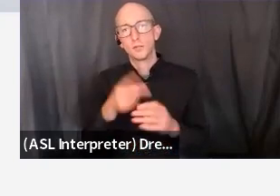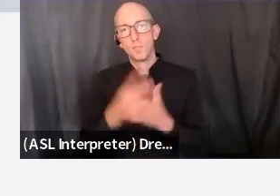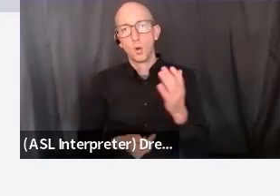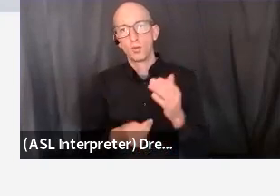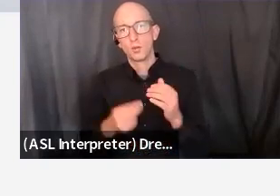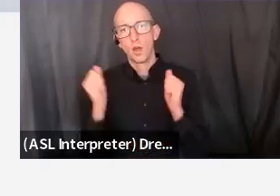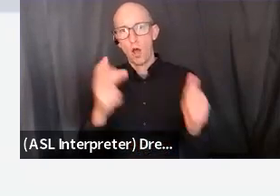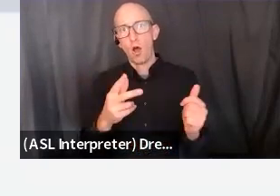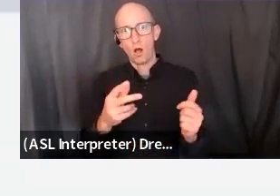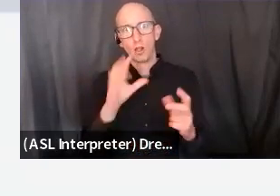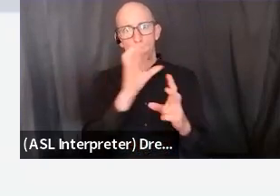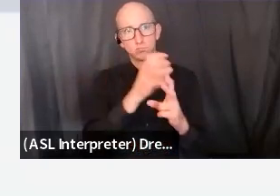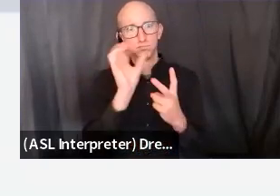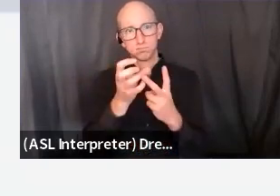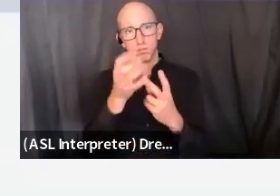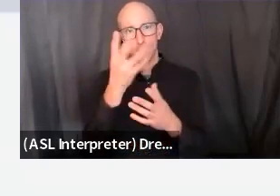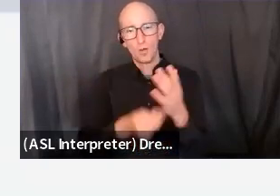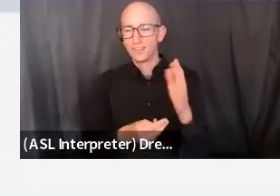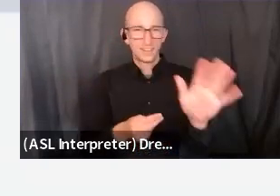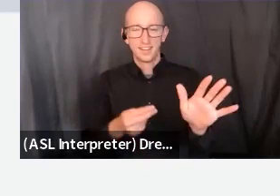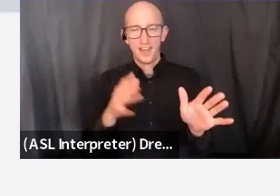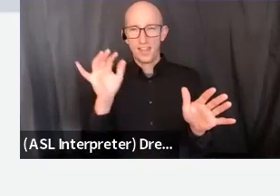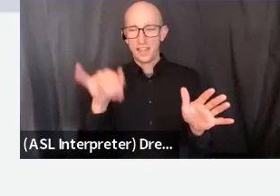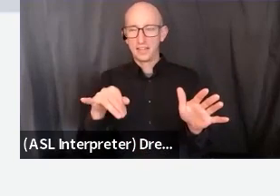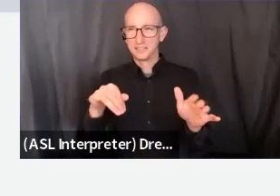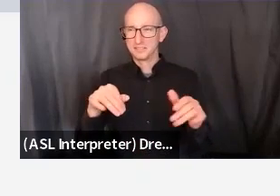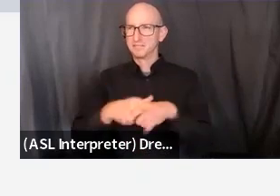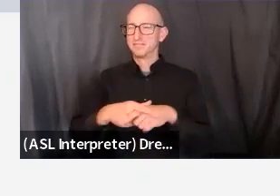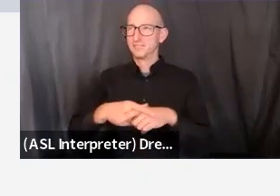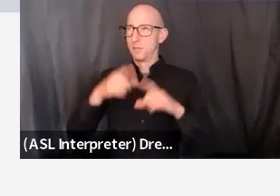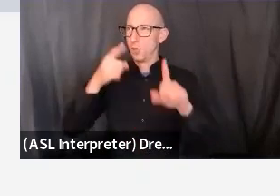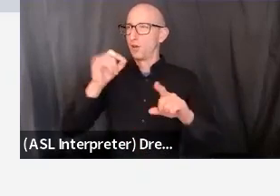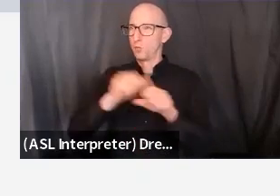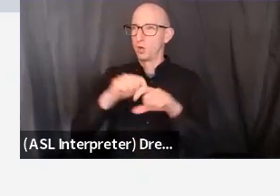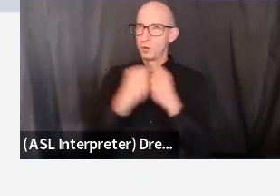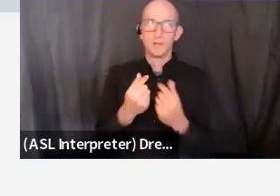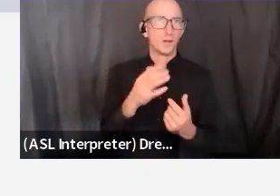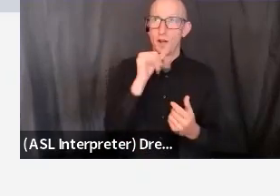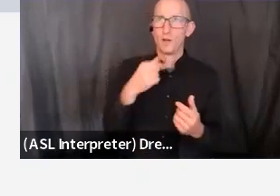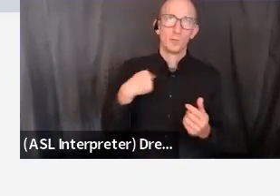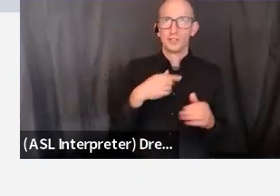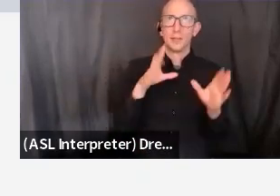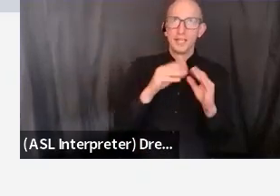this after the fact, then please do. I encourage you to sign up for that. And now we wanted to take a minute